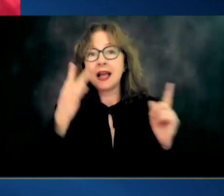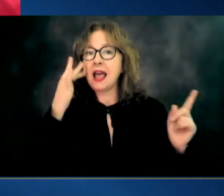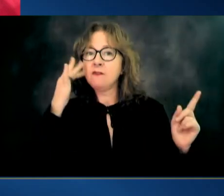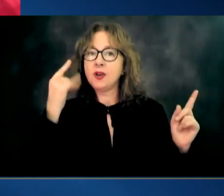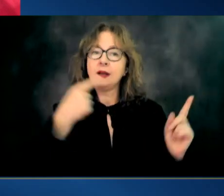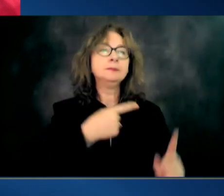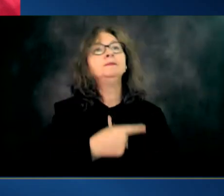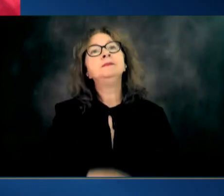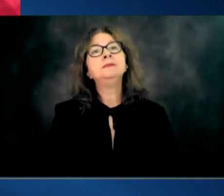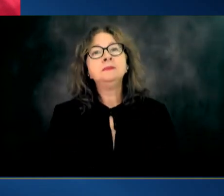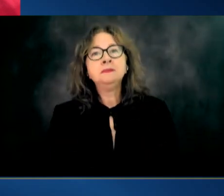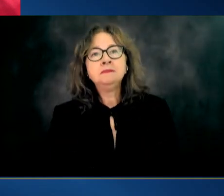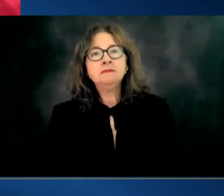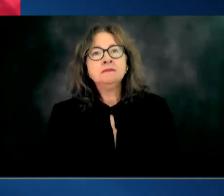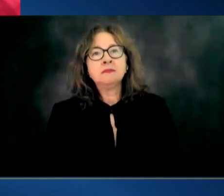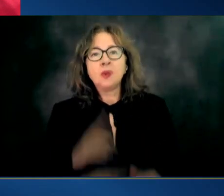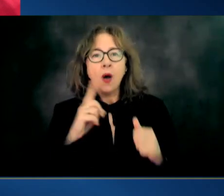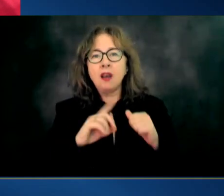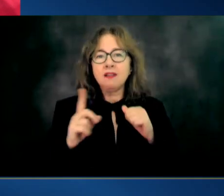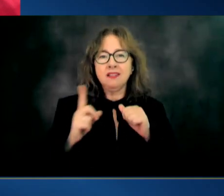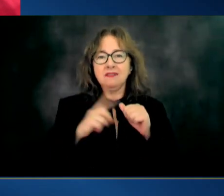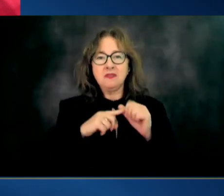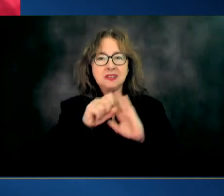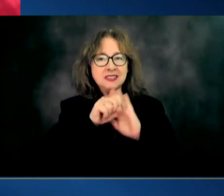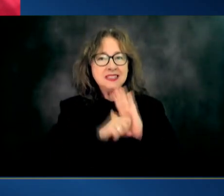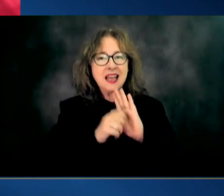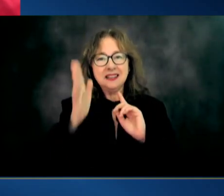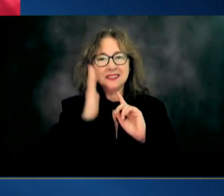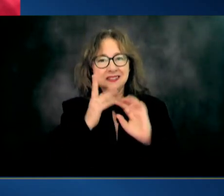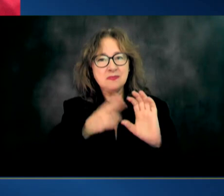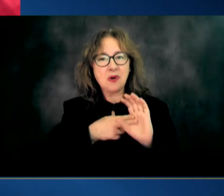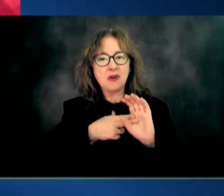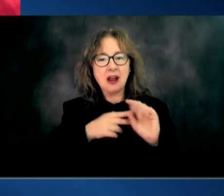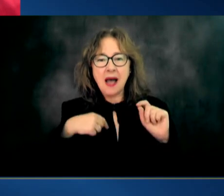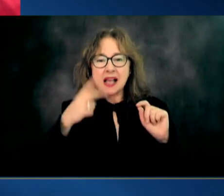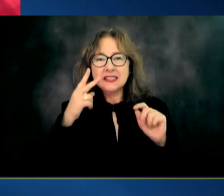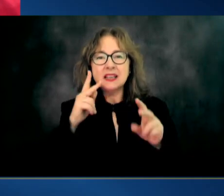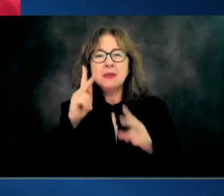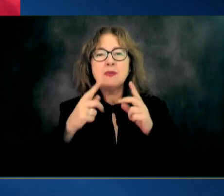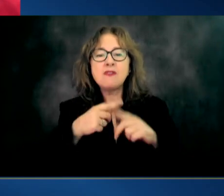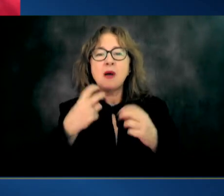of our inaugural states in the program. I see you back there. We see California in the house. And